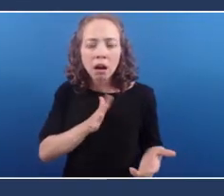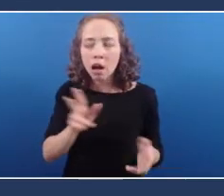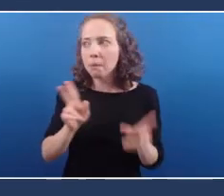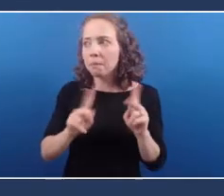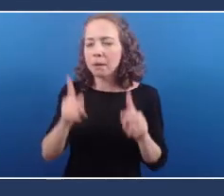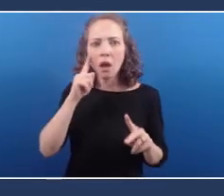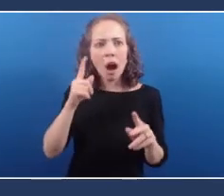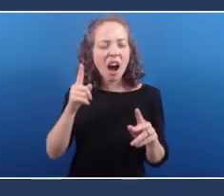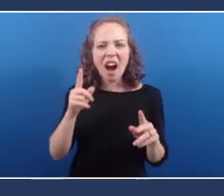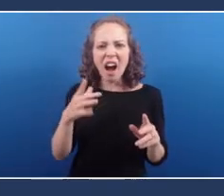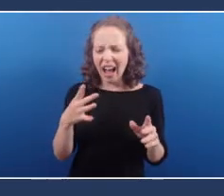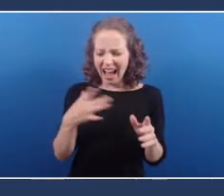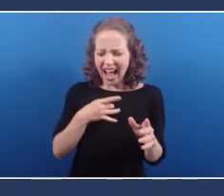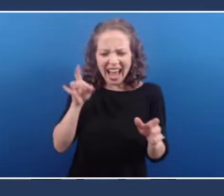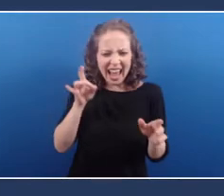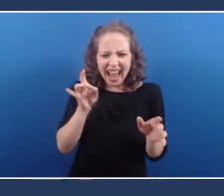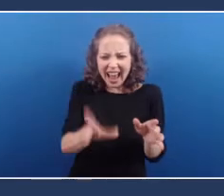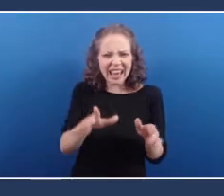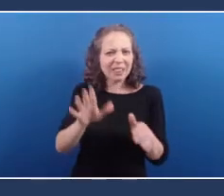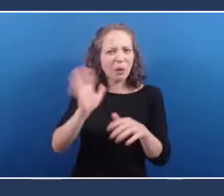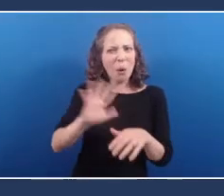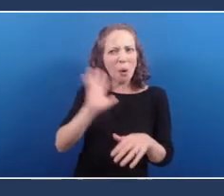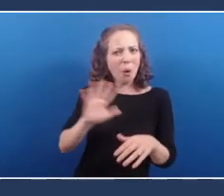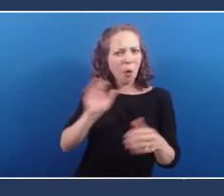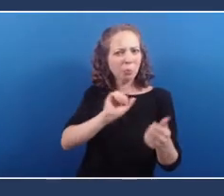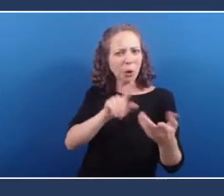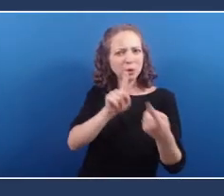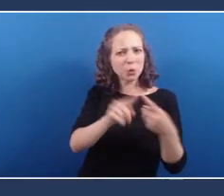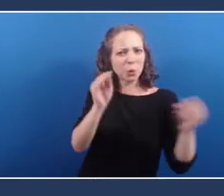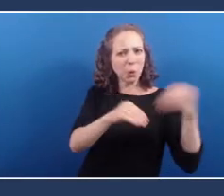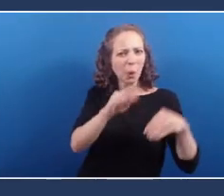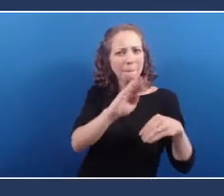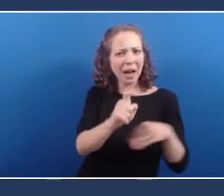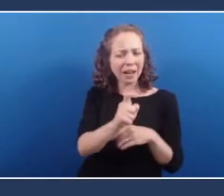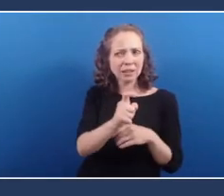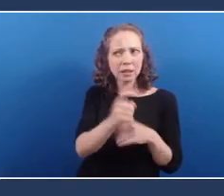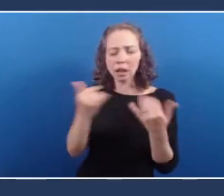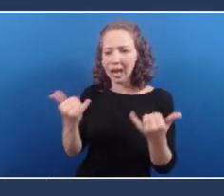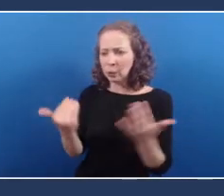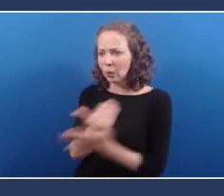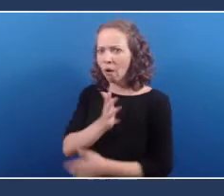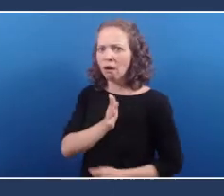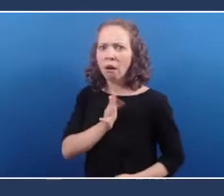I want it to be easy to get into that new piece of technology that I am so eager for.